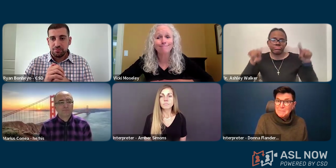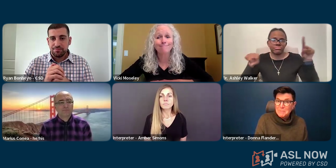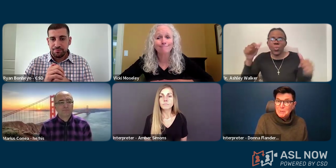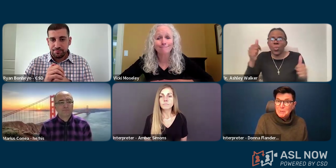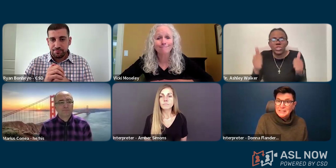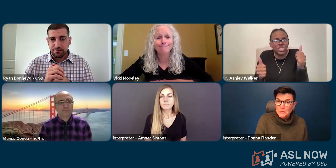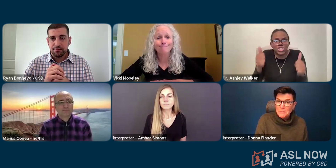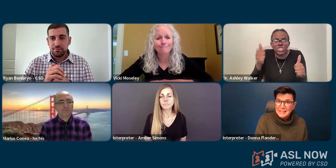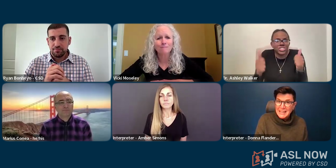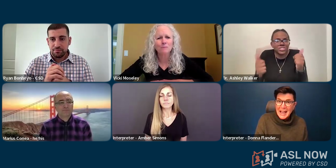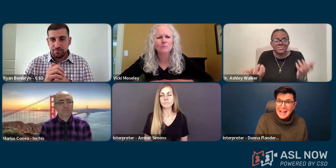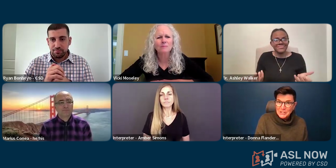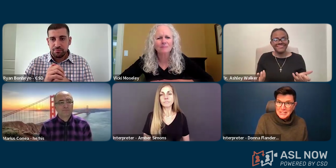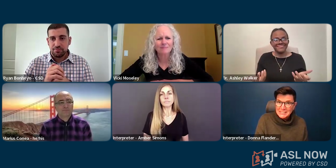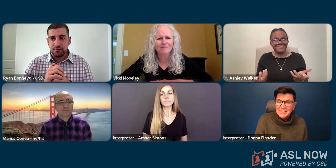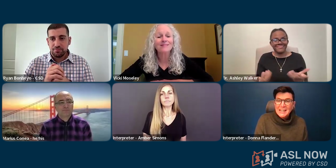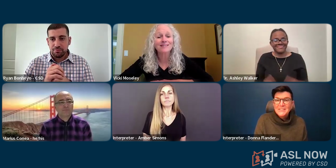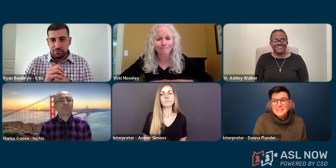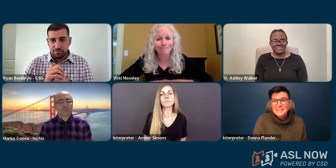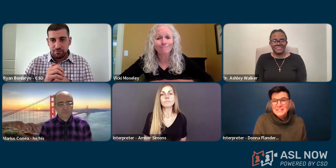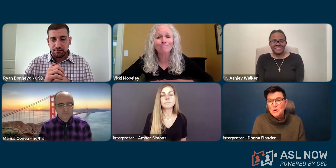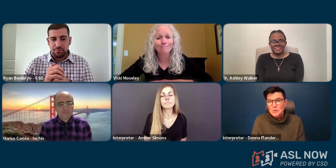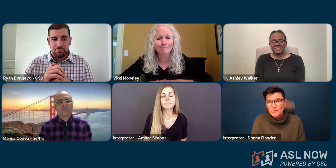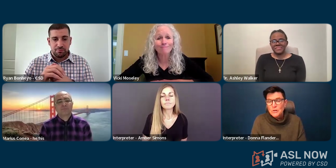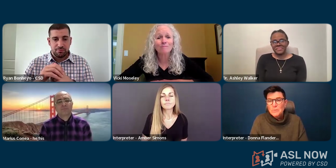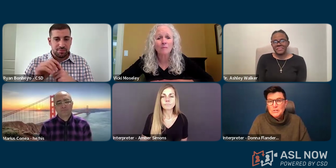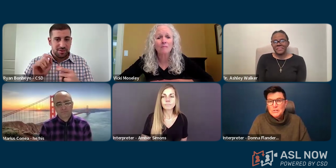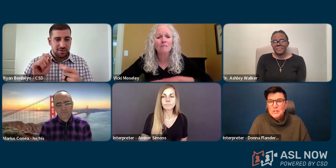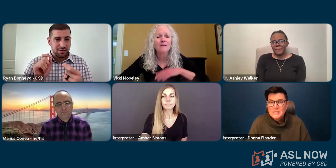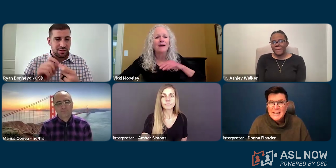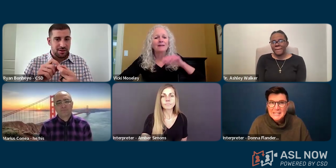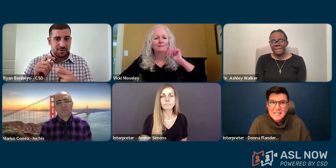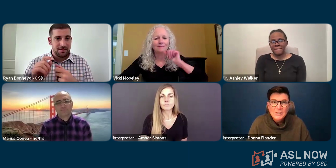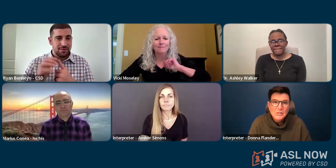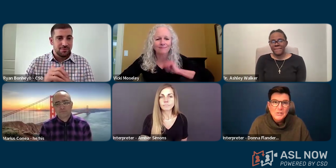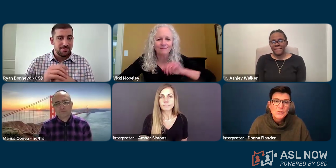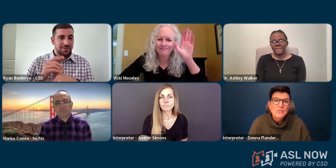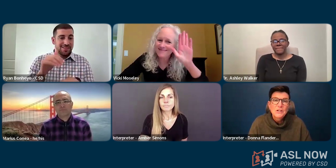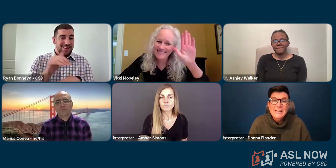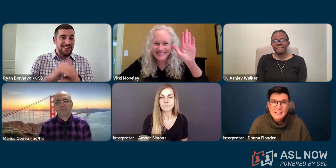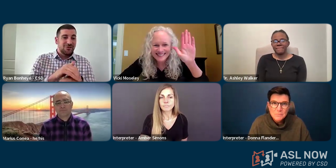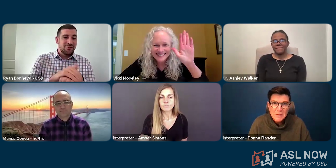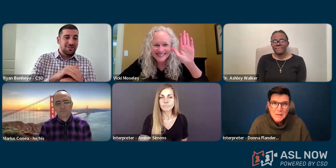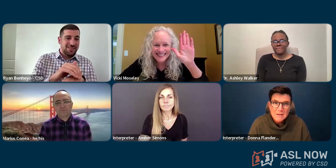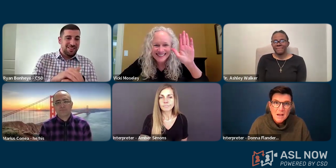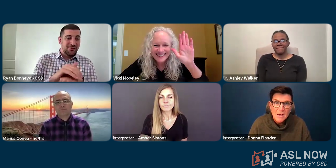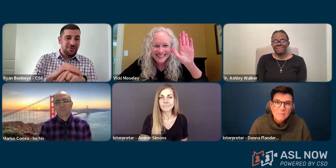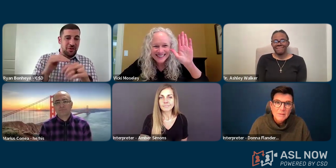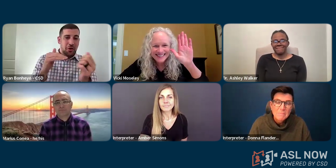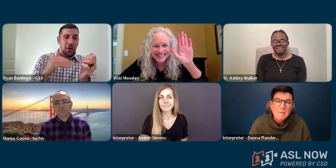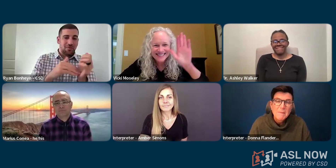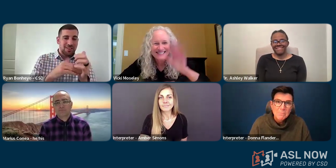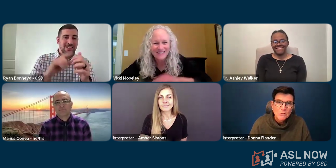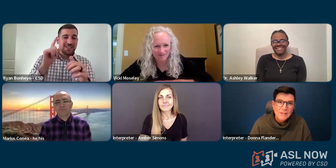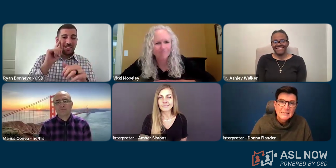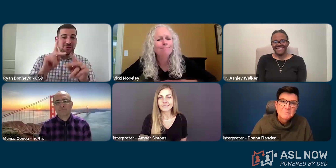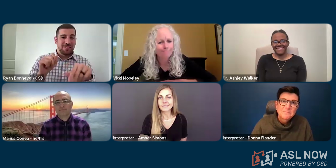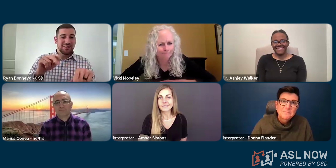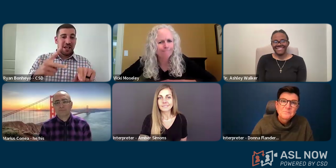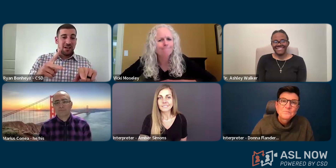it might not be perfectly grammatically accurate. And the same goes for a person who is an ASL user. Their English may be not. It may be imperfect.